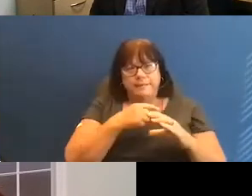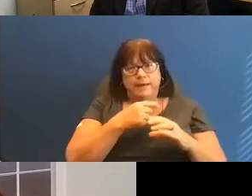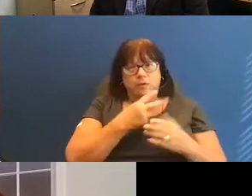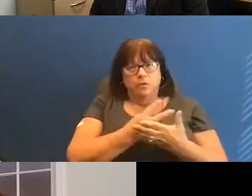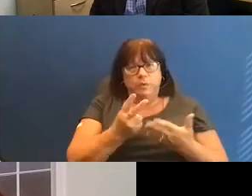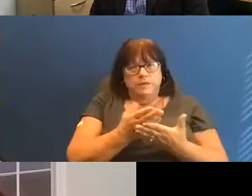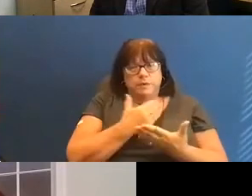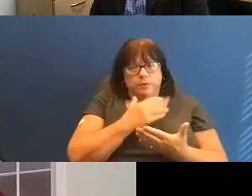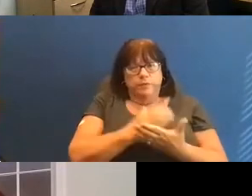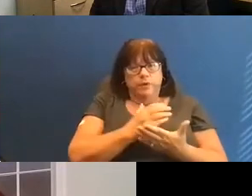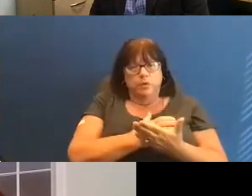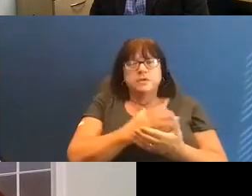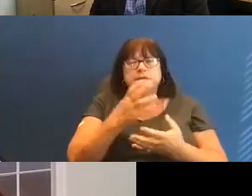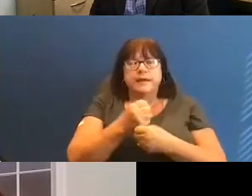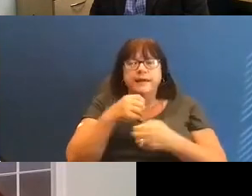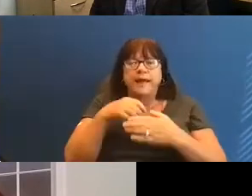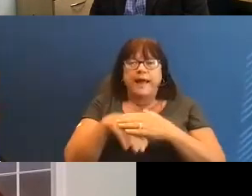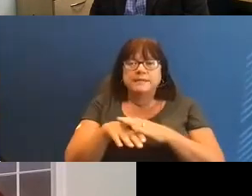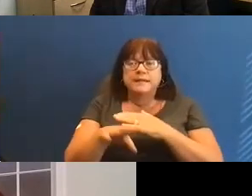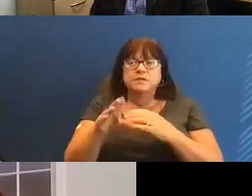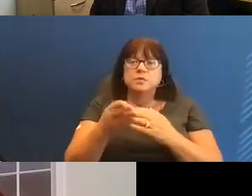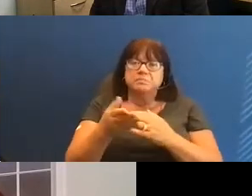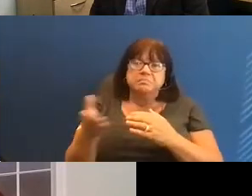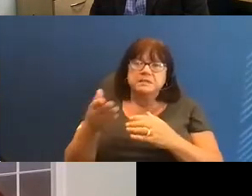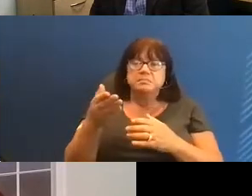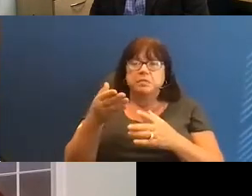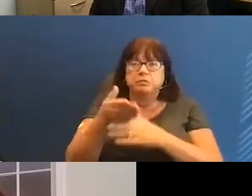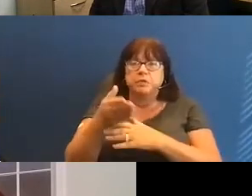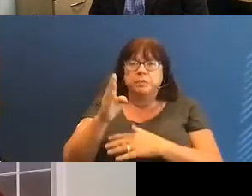Course materials might not, might include not just a textbook but also video and audio presentations,